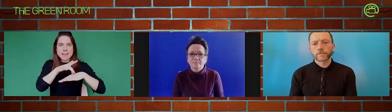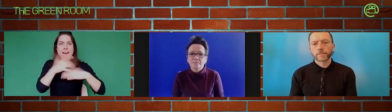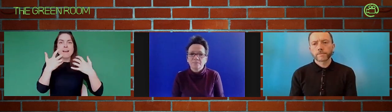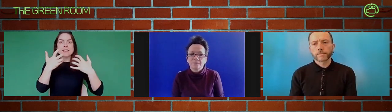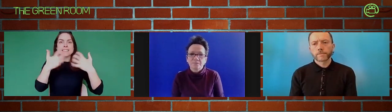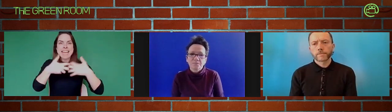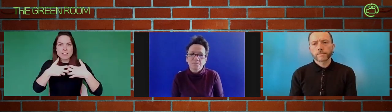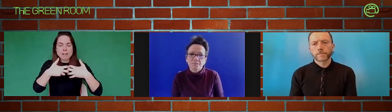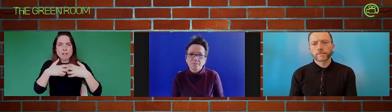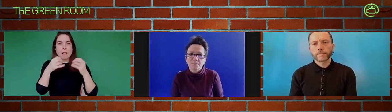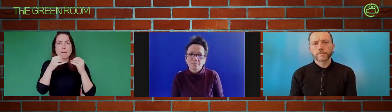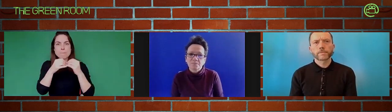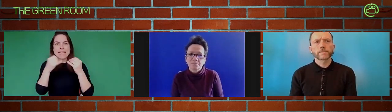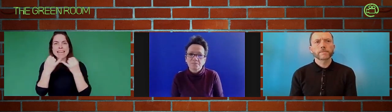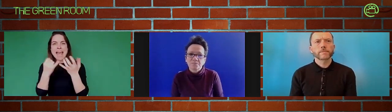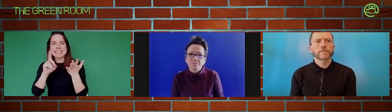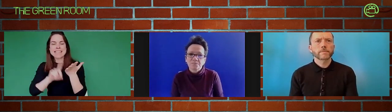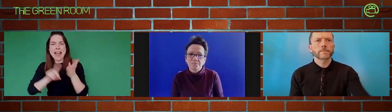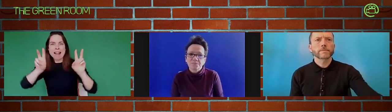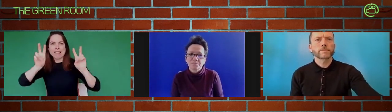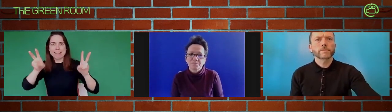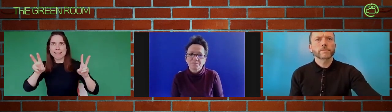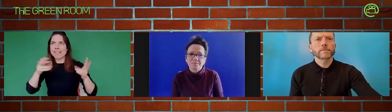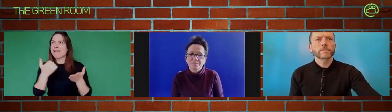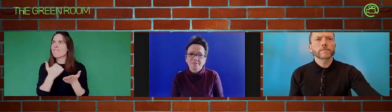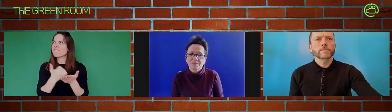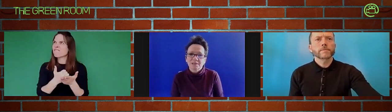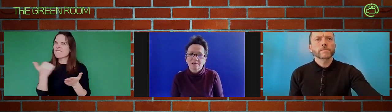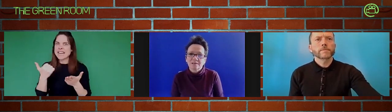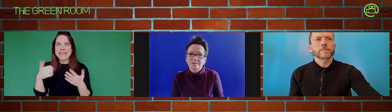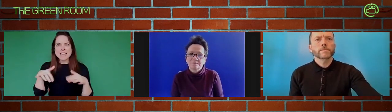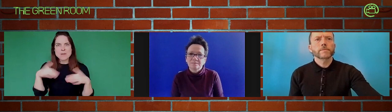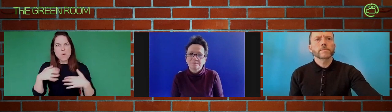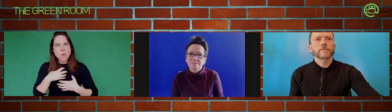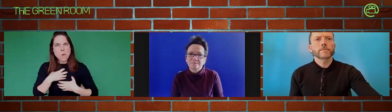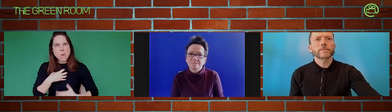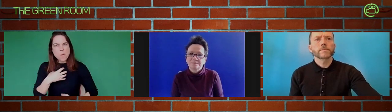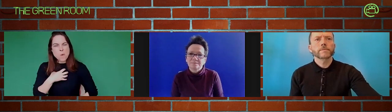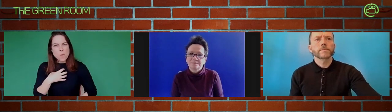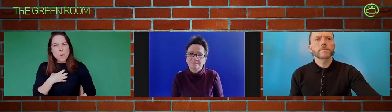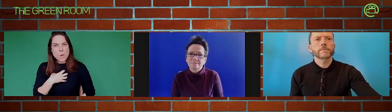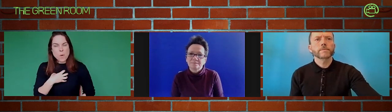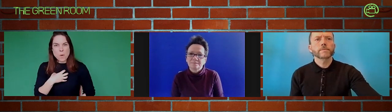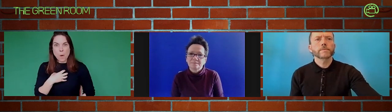This amazing - well tell us about it. I was so excited reading up on it and slightly